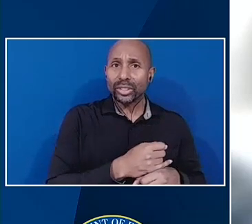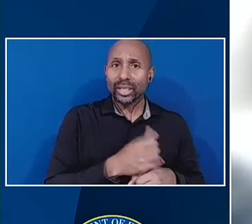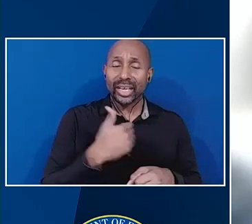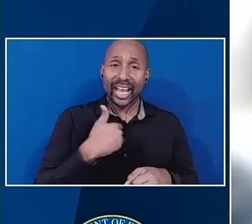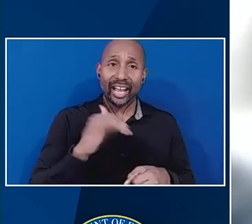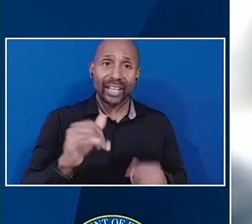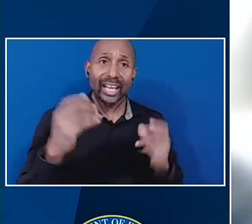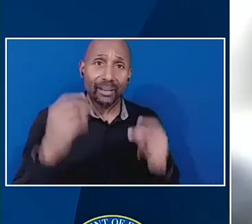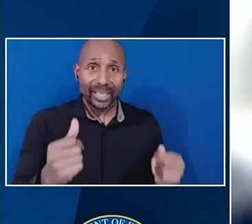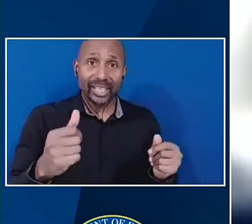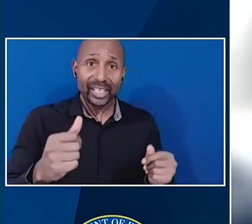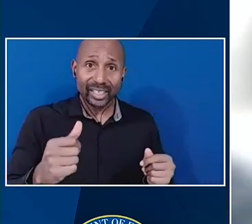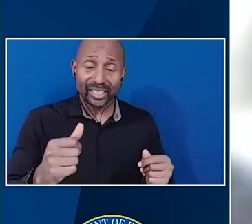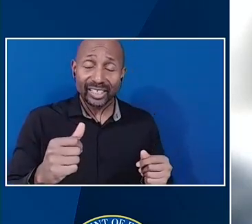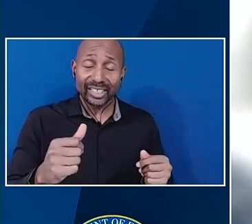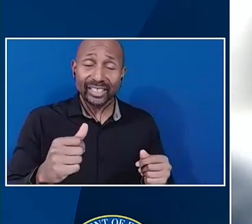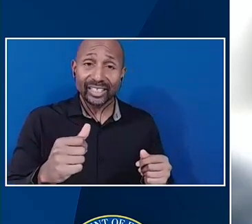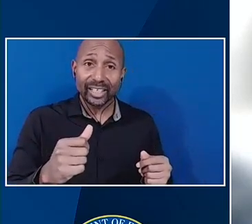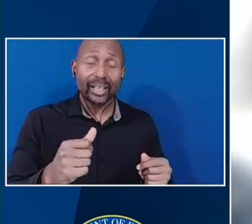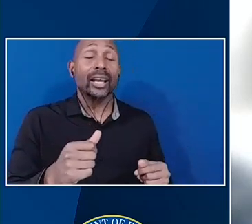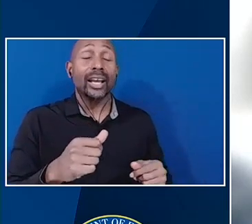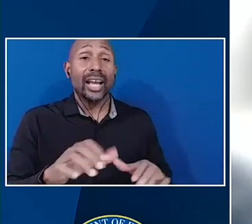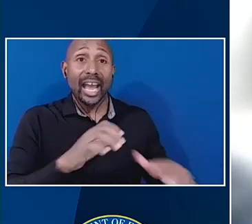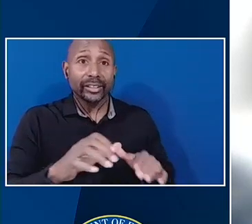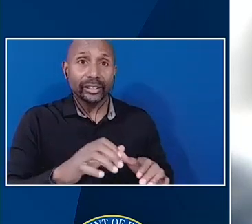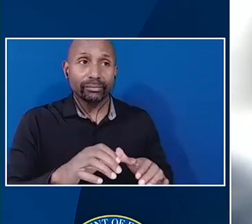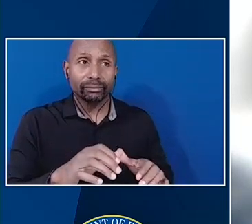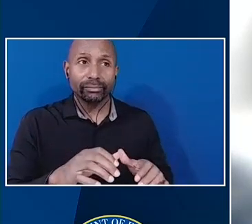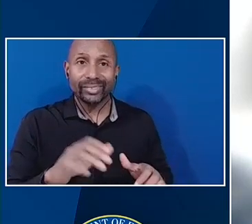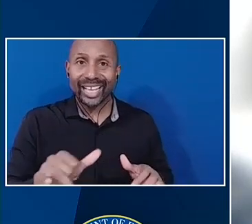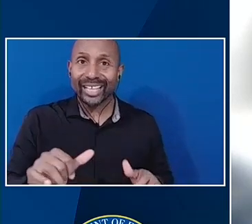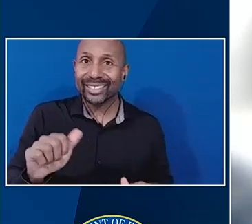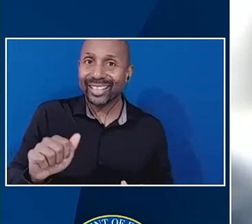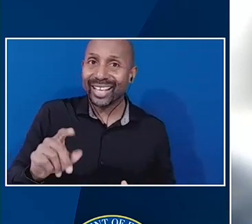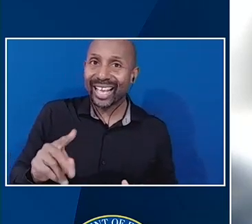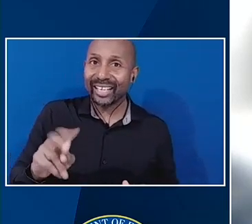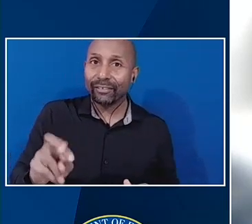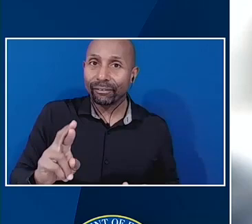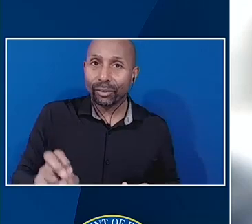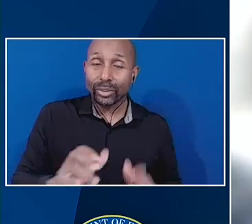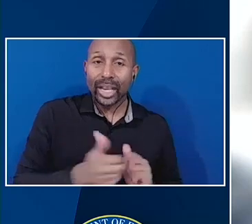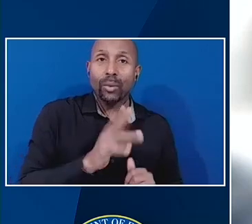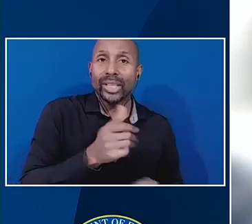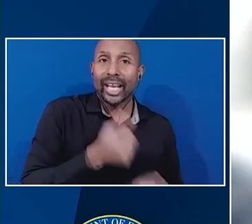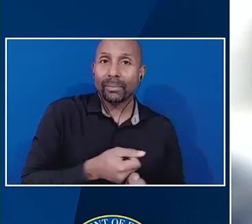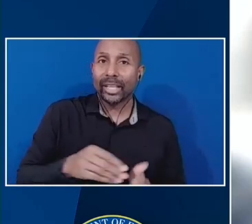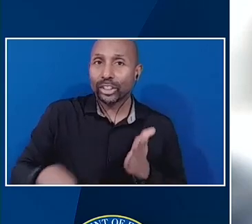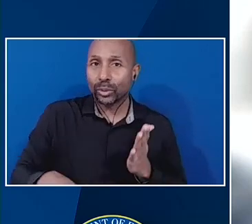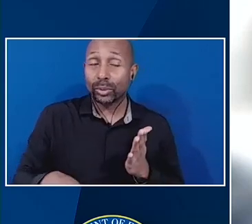back in compliance, and develop a roadmap for how to be sustainable financially.